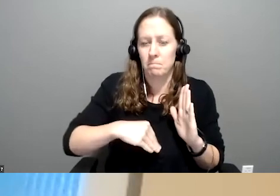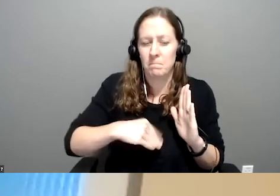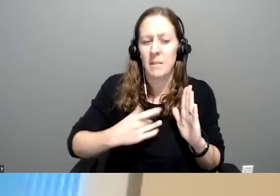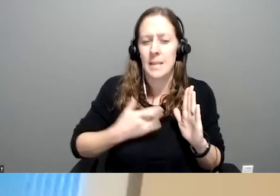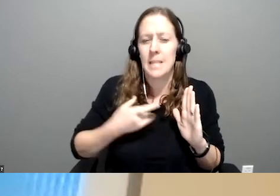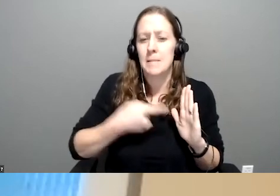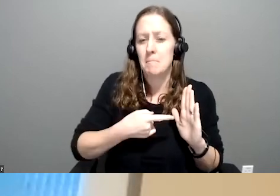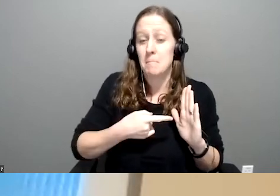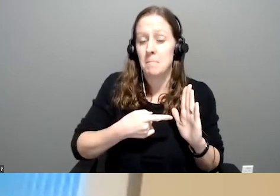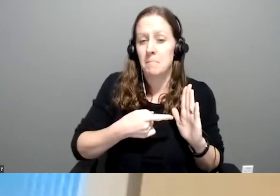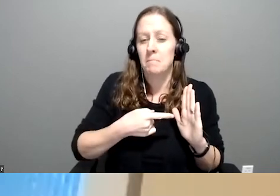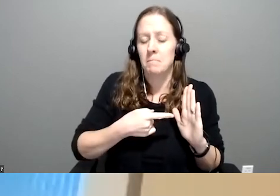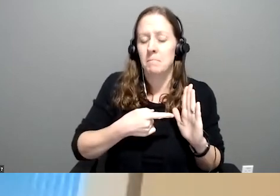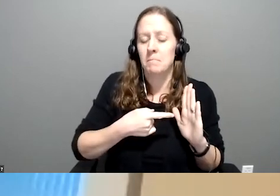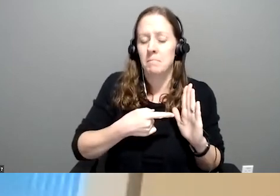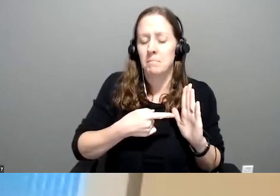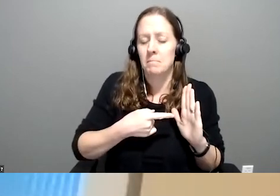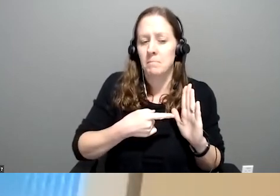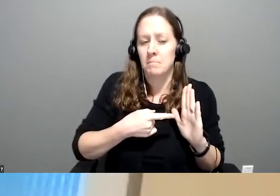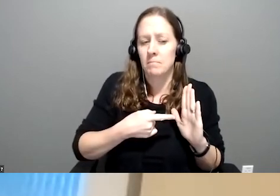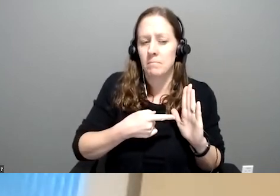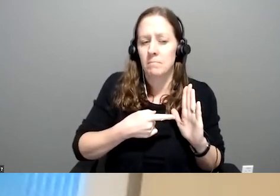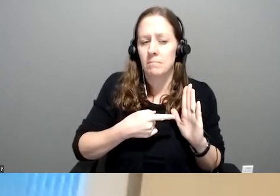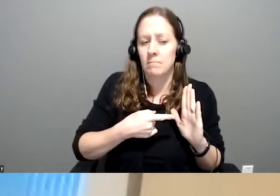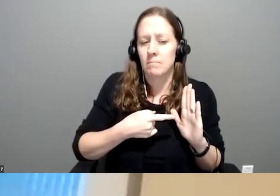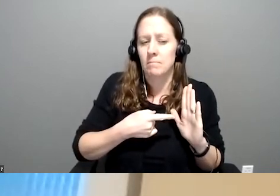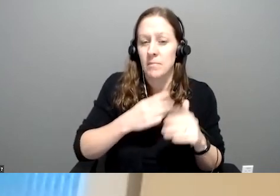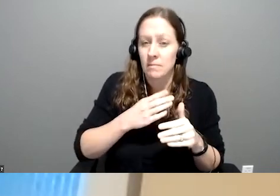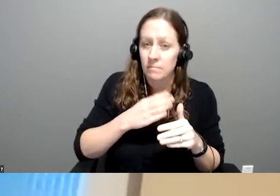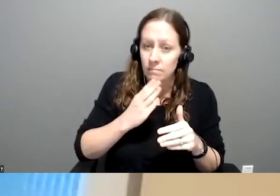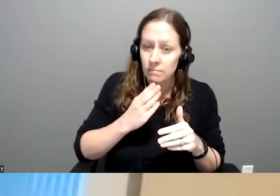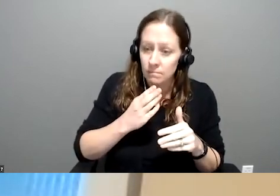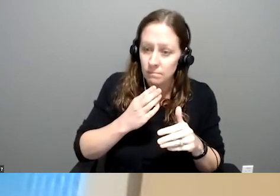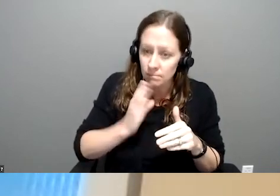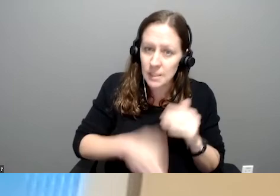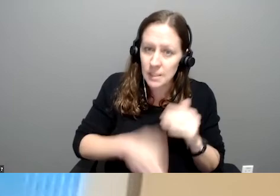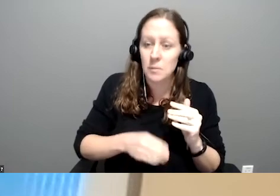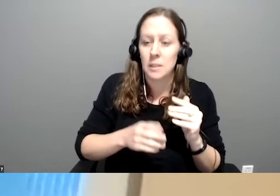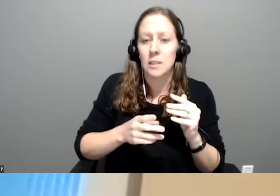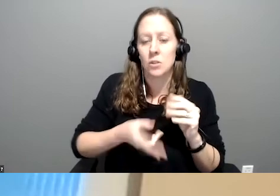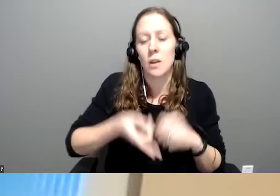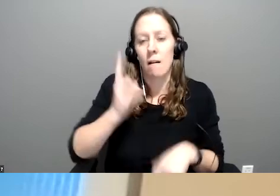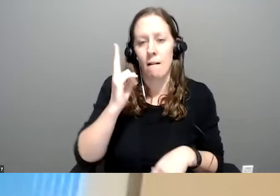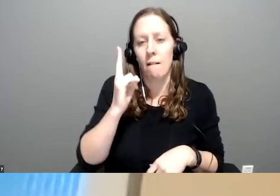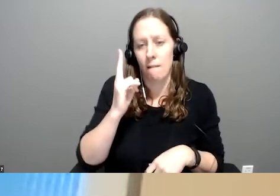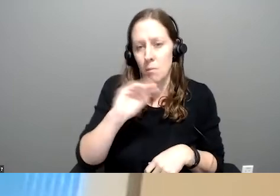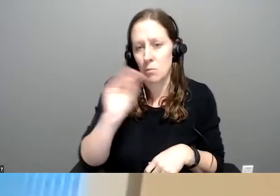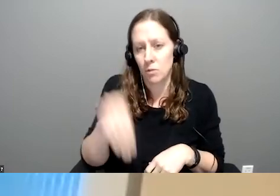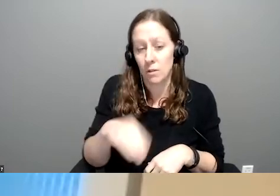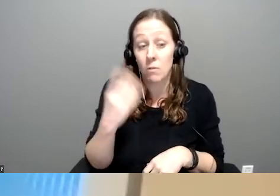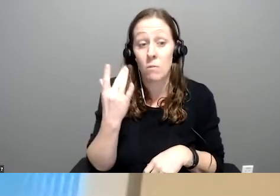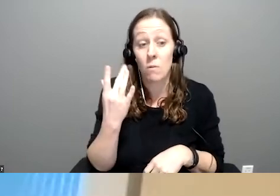to the success of having that completion rate, because I have found in the past